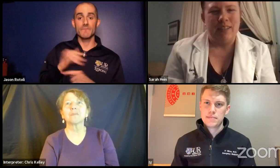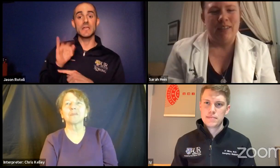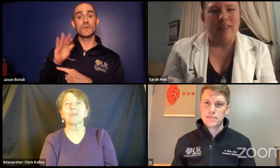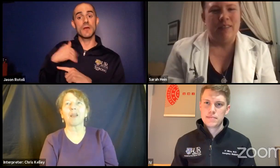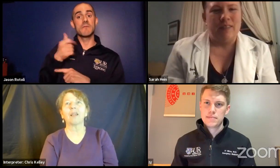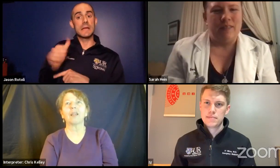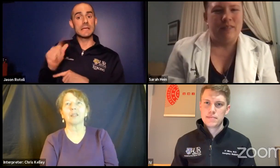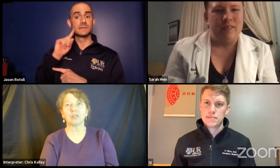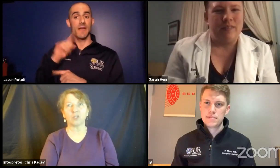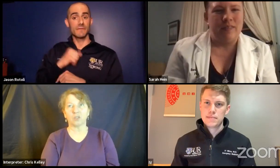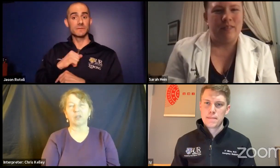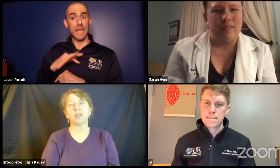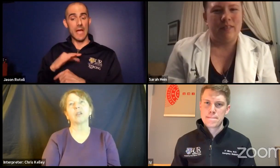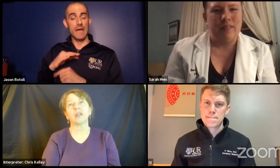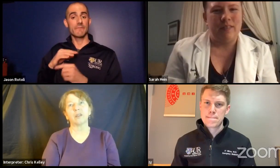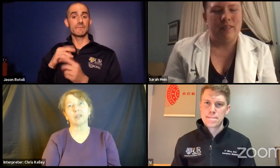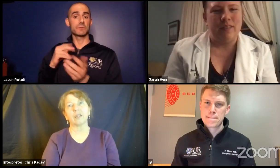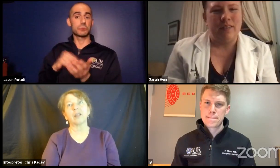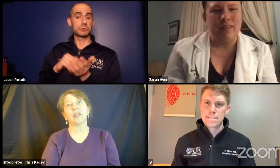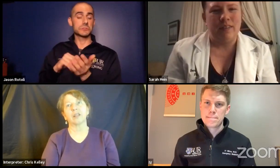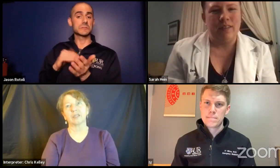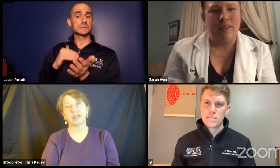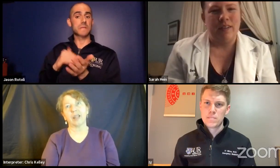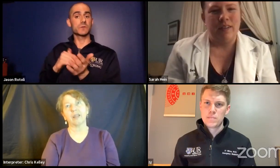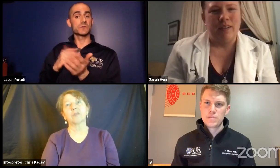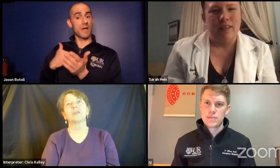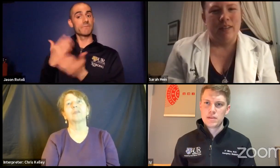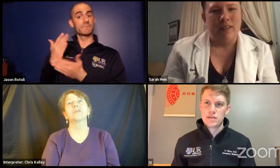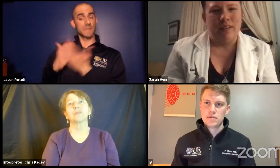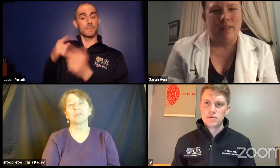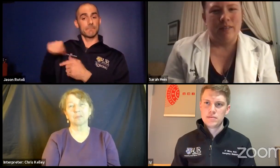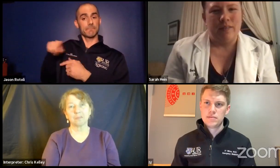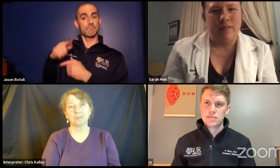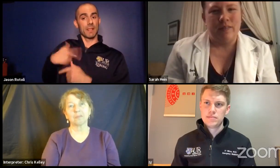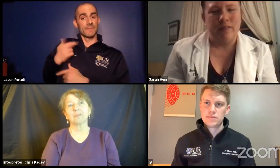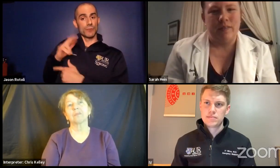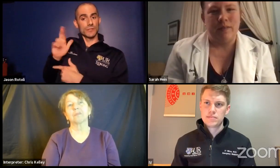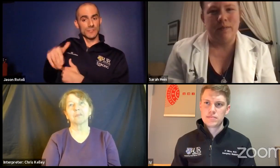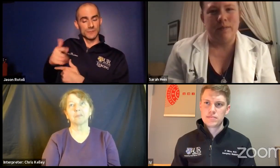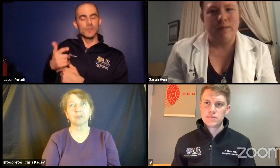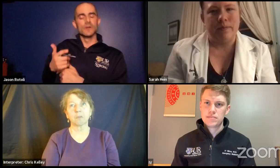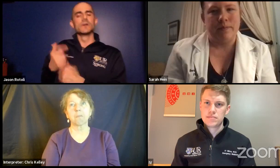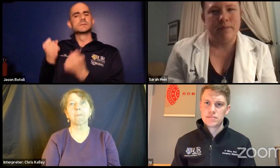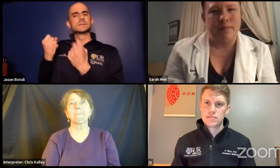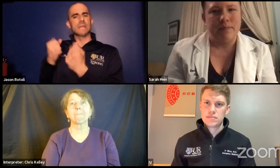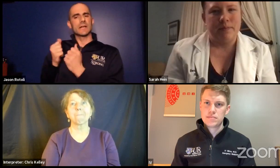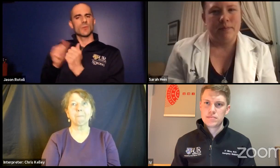we do for you. Okay, I'm going to ask a two-part question. The